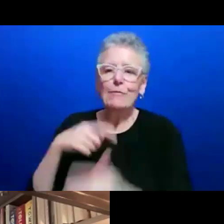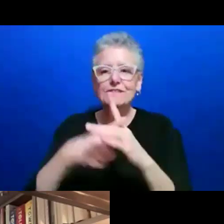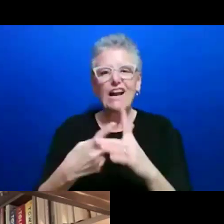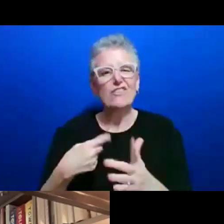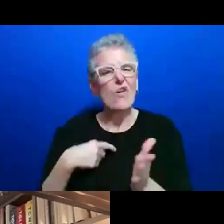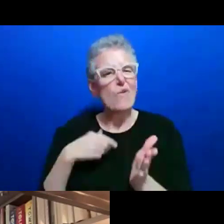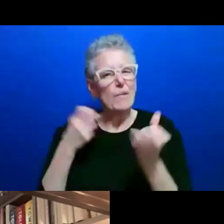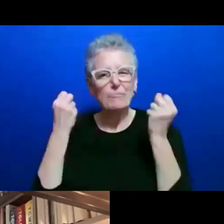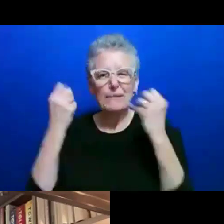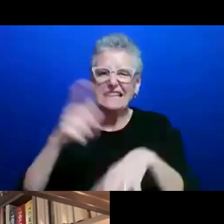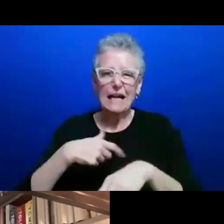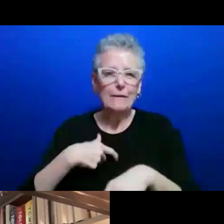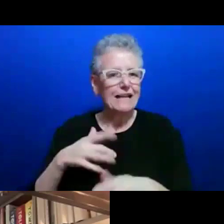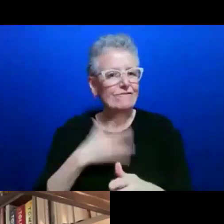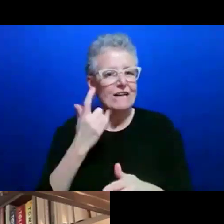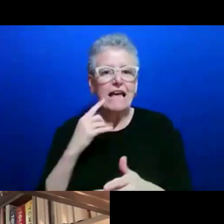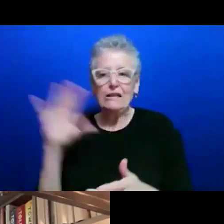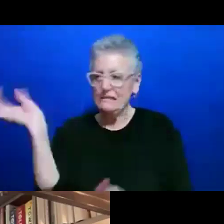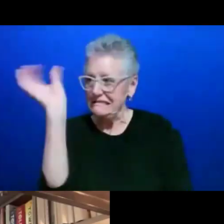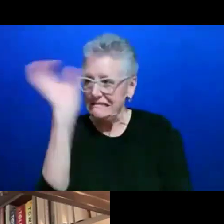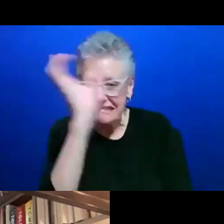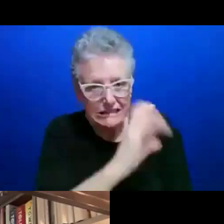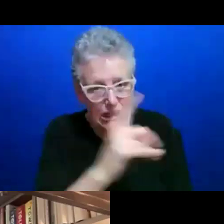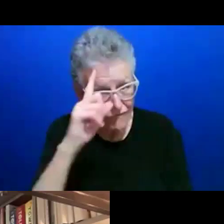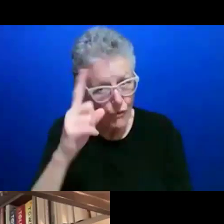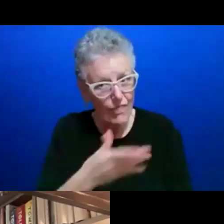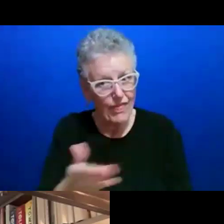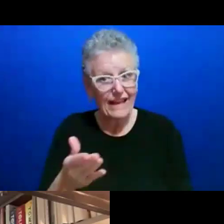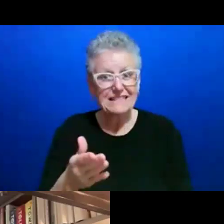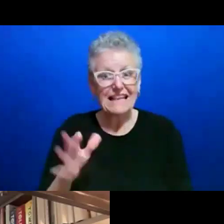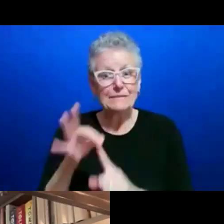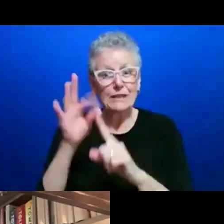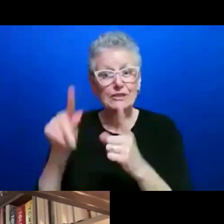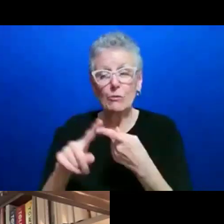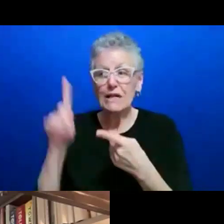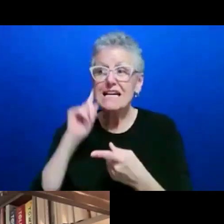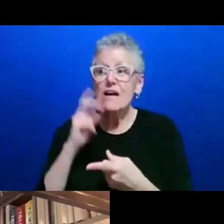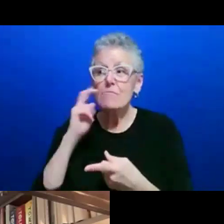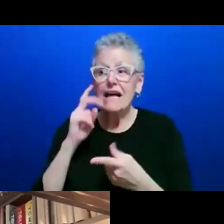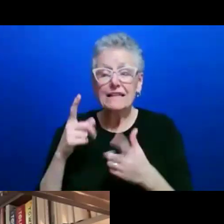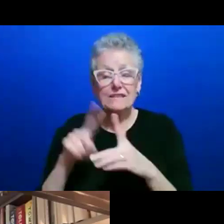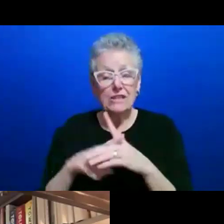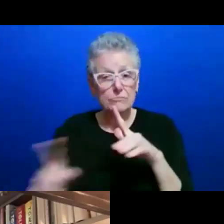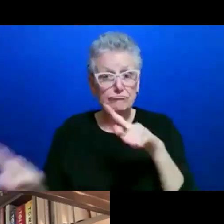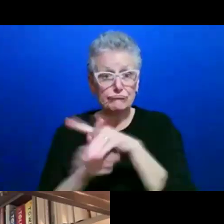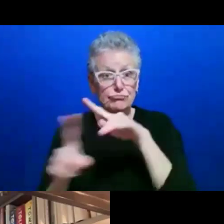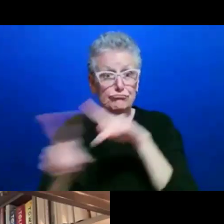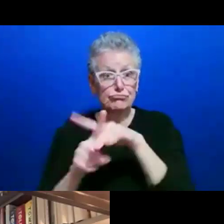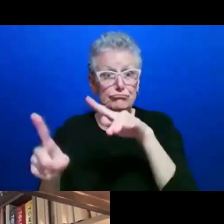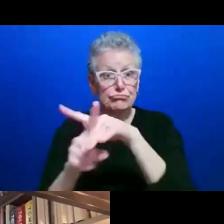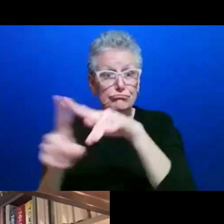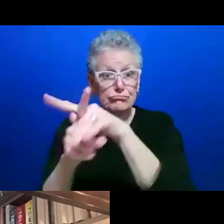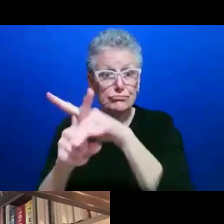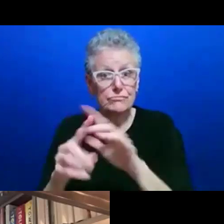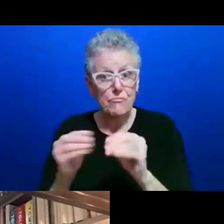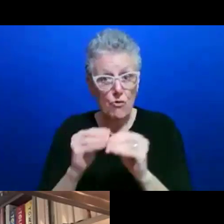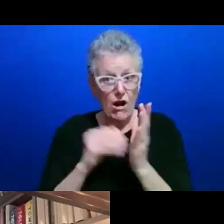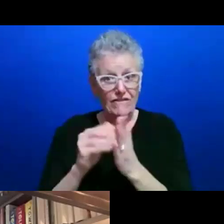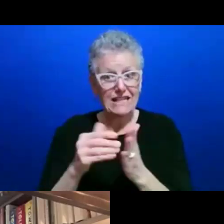for things, especially when DeafBlind started showing up for me more often. I attended a handful